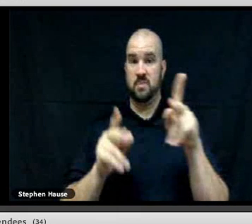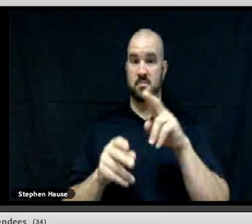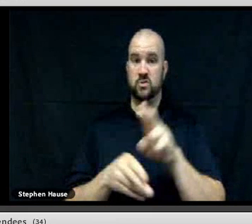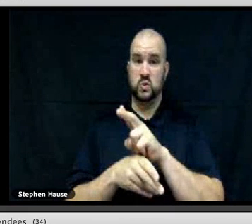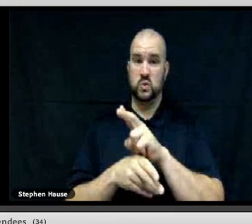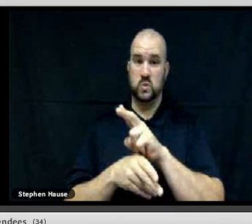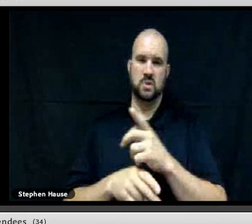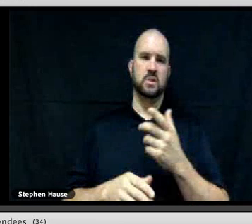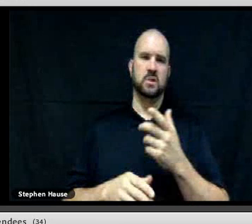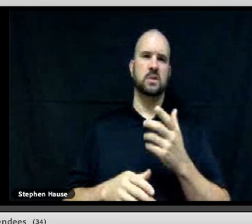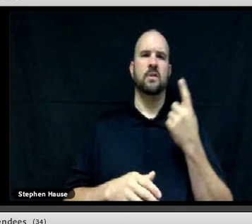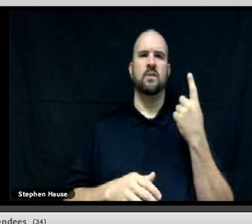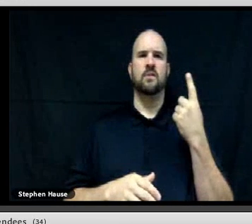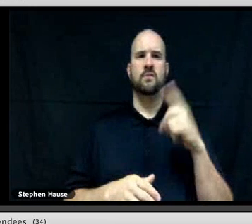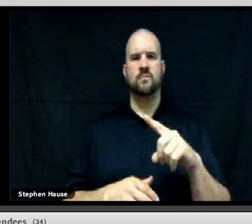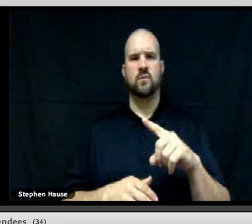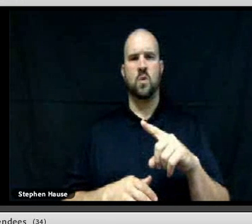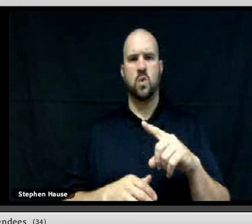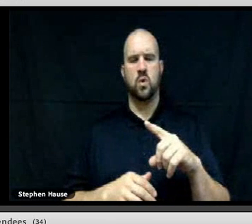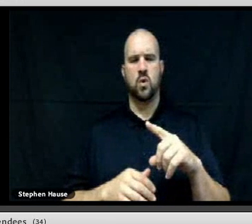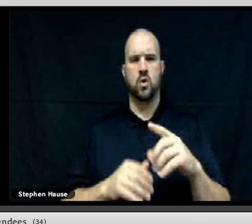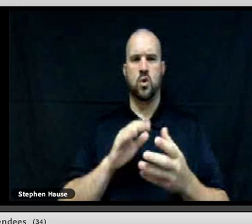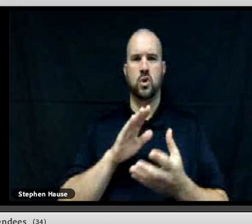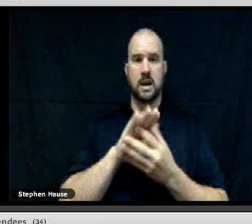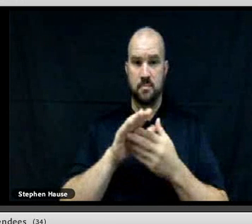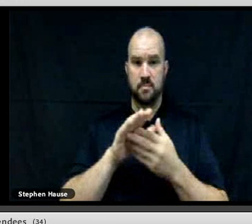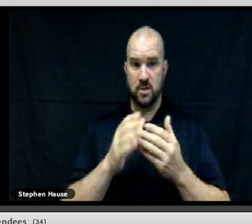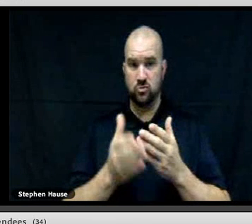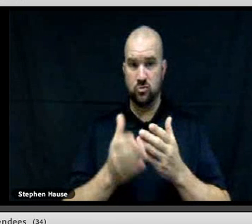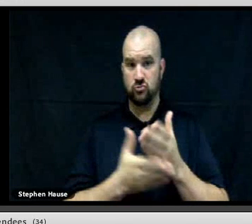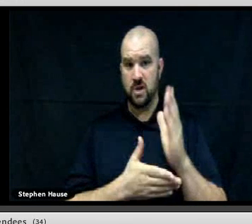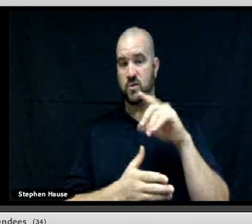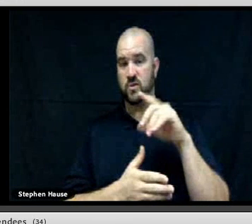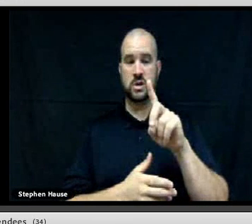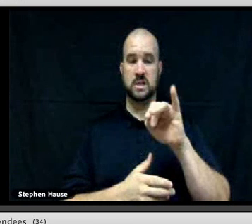and it provides standardization across institutions.